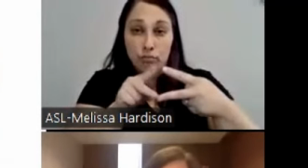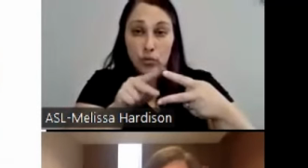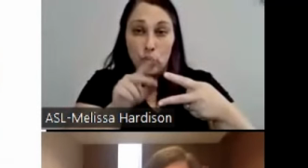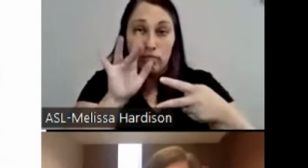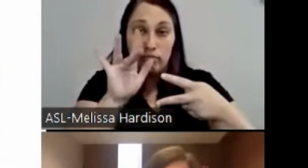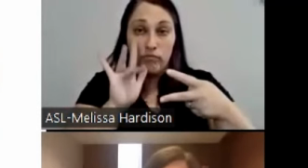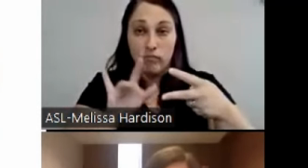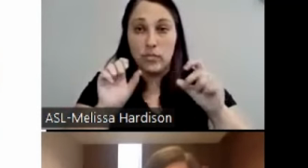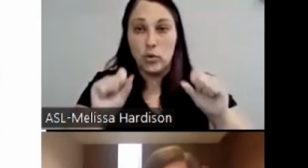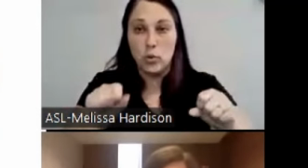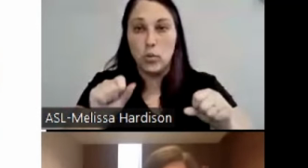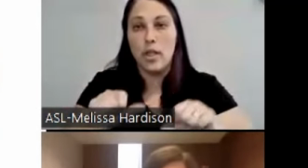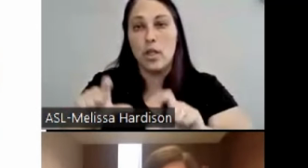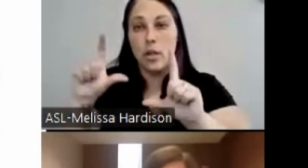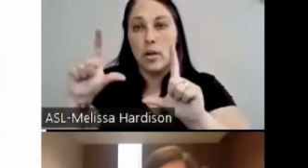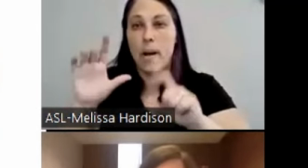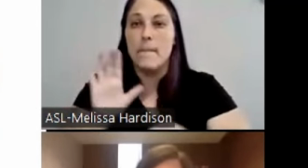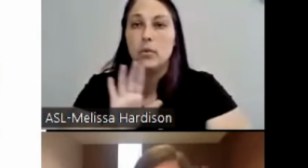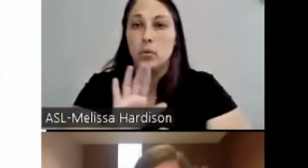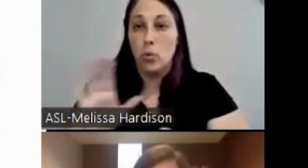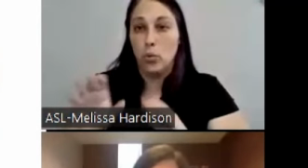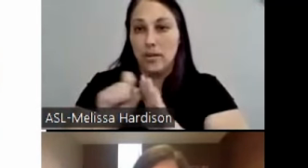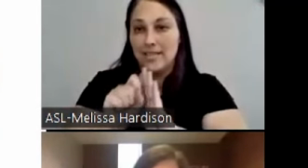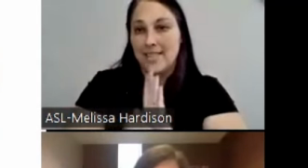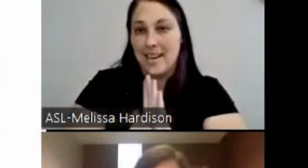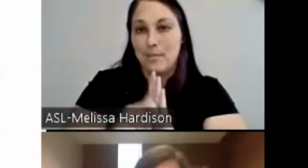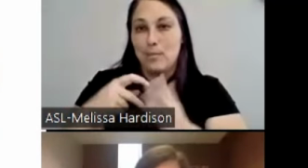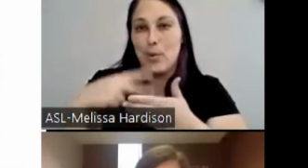So one of the first projects we are going to highlight today is the